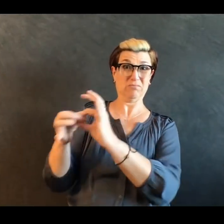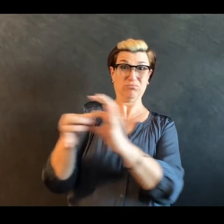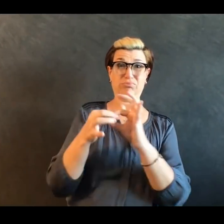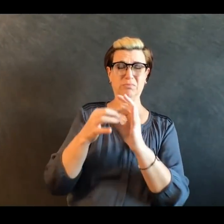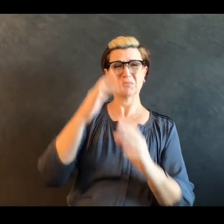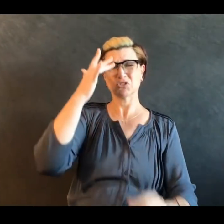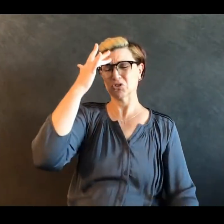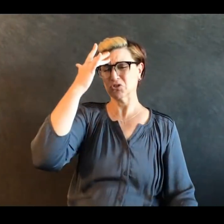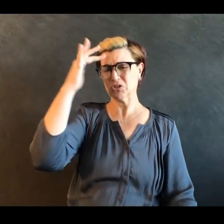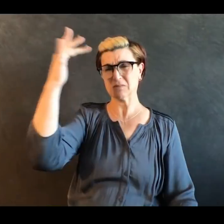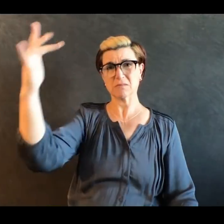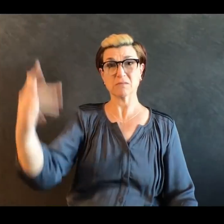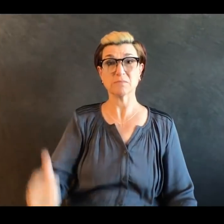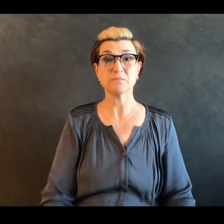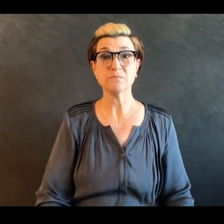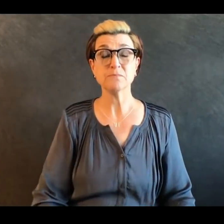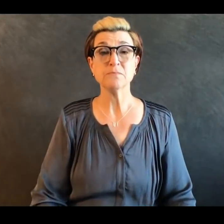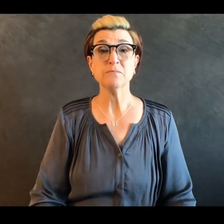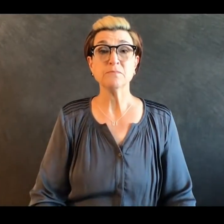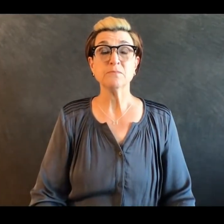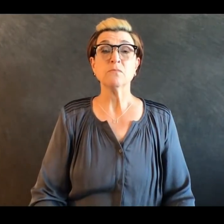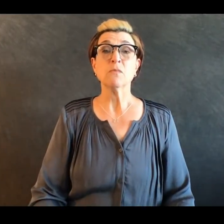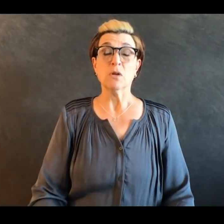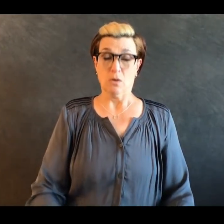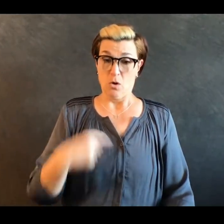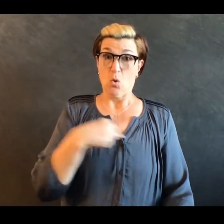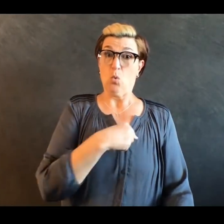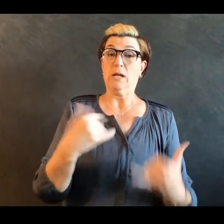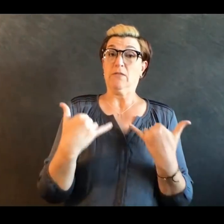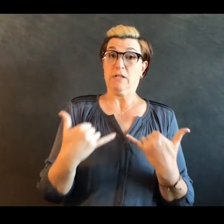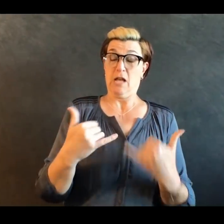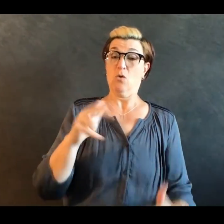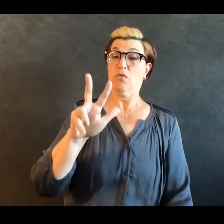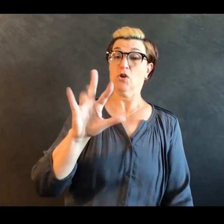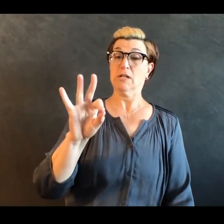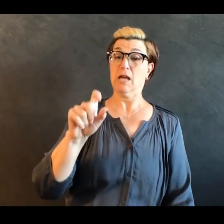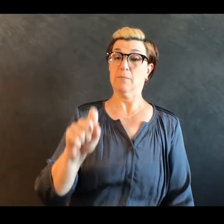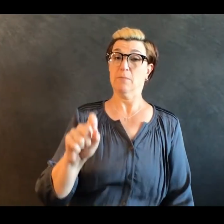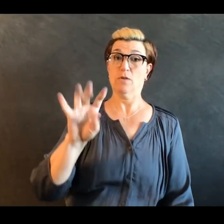federal government has developed and delivered 39 point four million n95